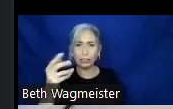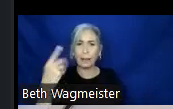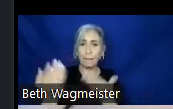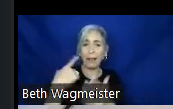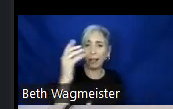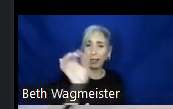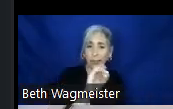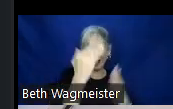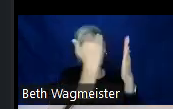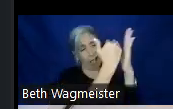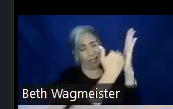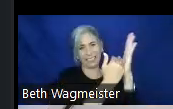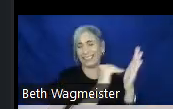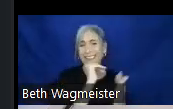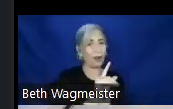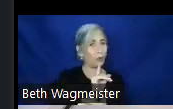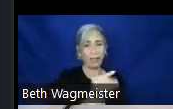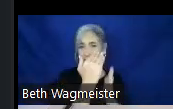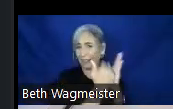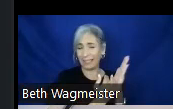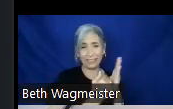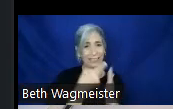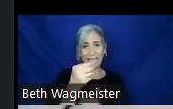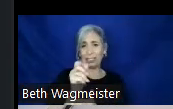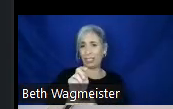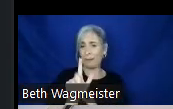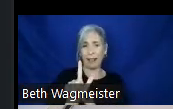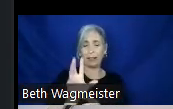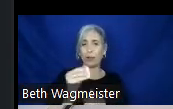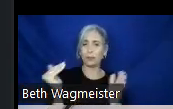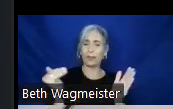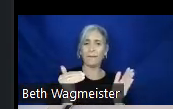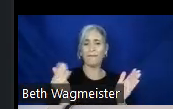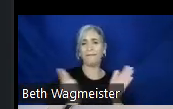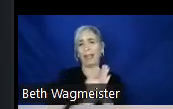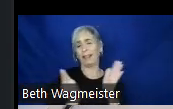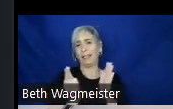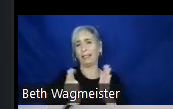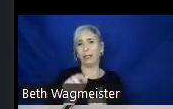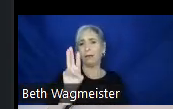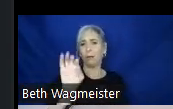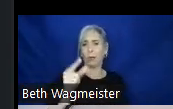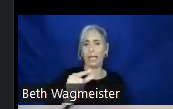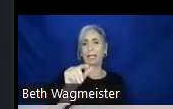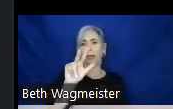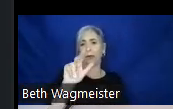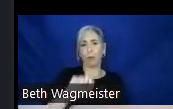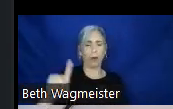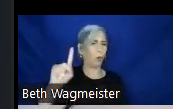list visually, but it is not a list in HTML. It is a violation of WCAG 1.3.1. Right? This is not